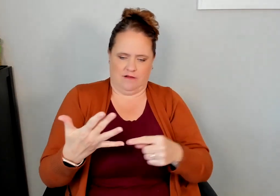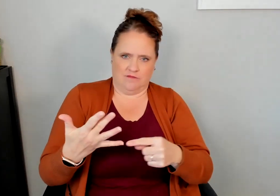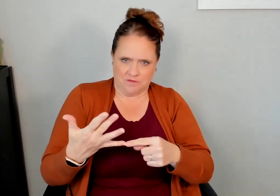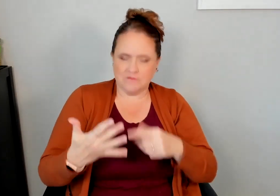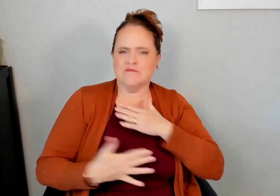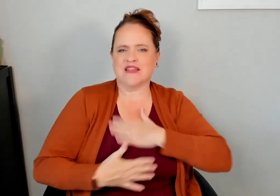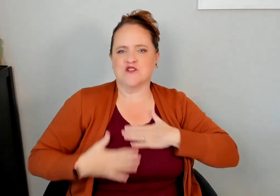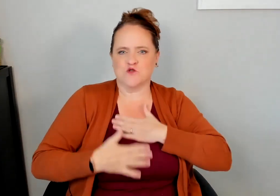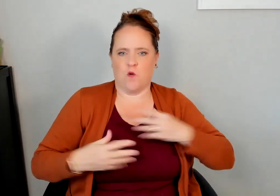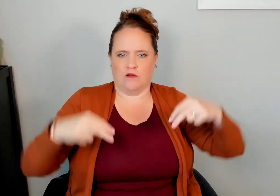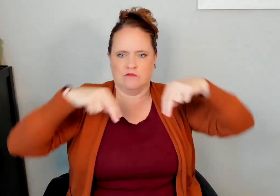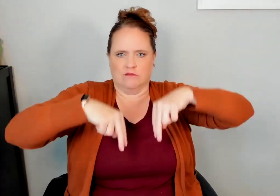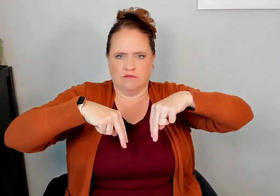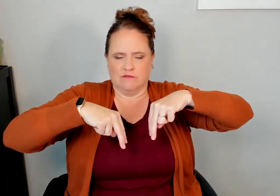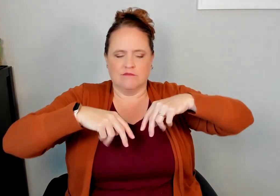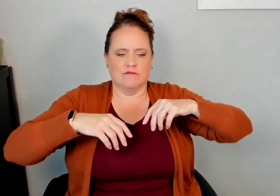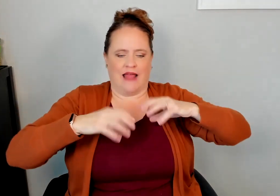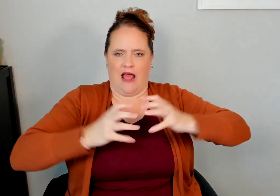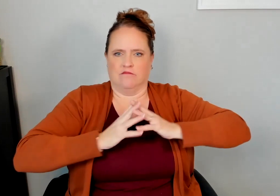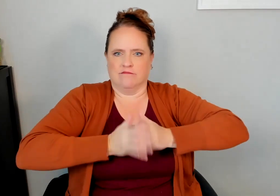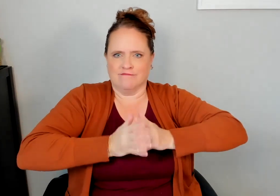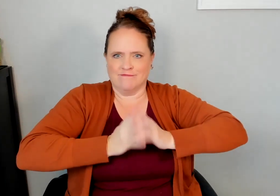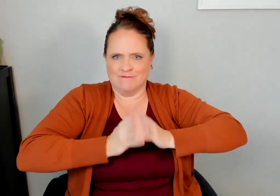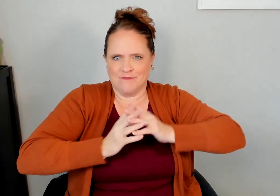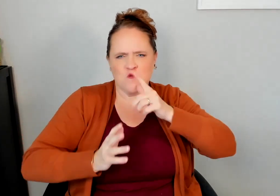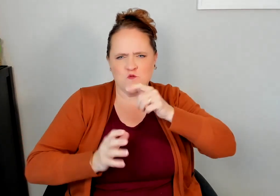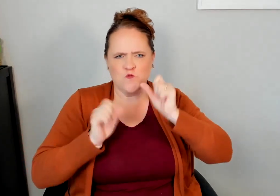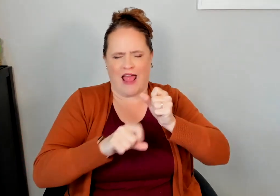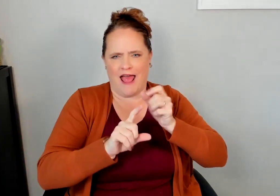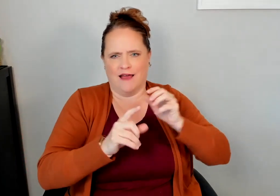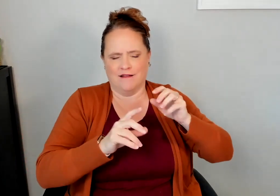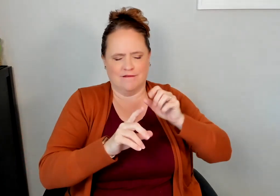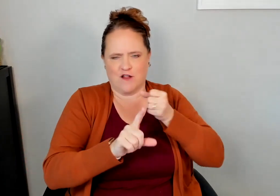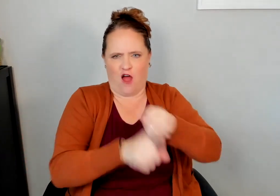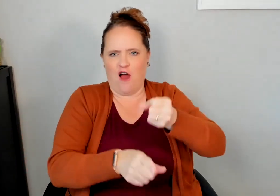tien they like to stand up on them and play kind of king of the mountain and see who could